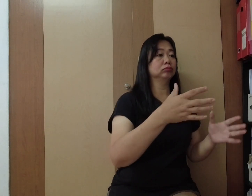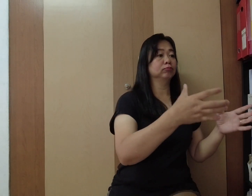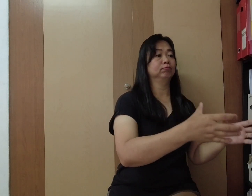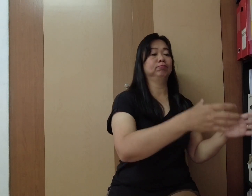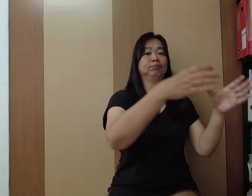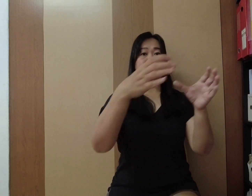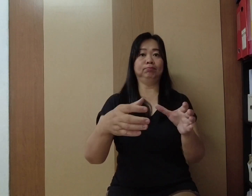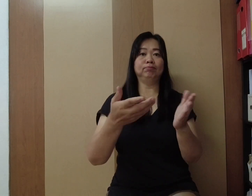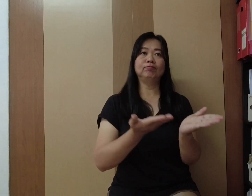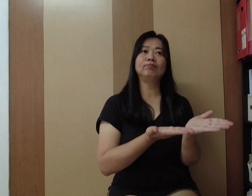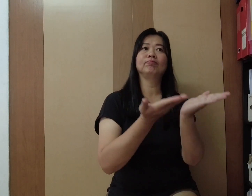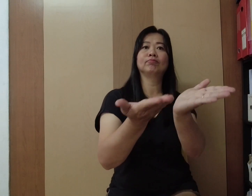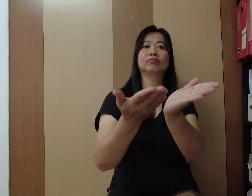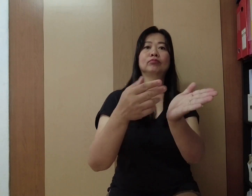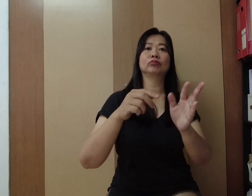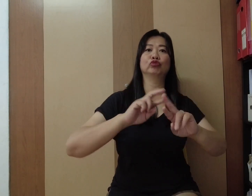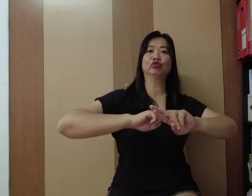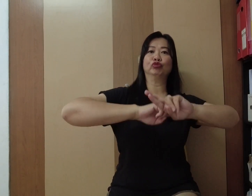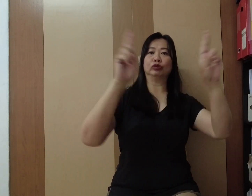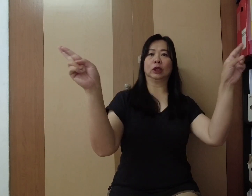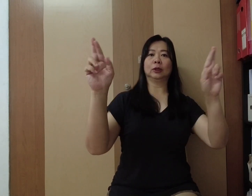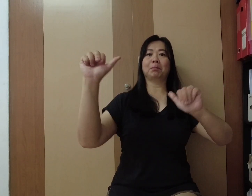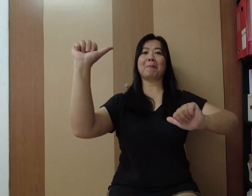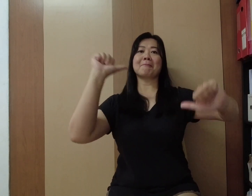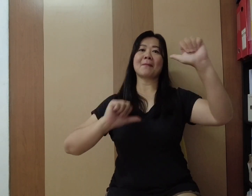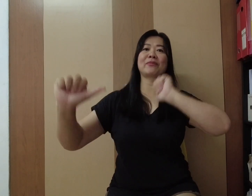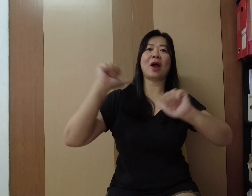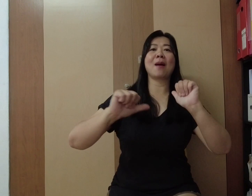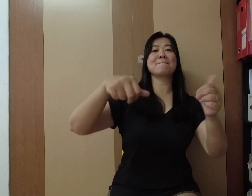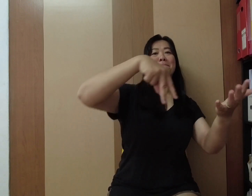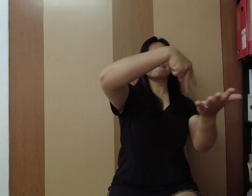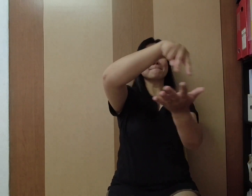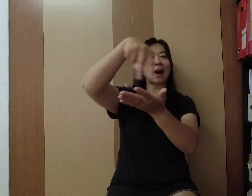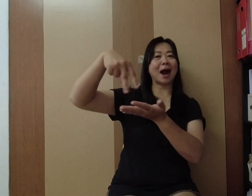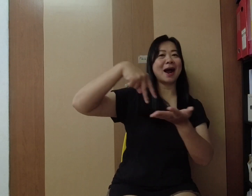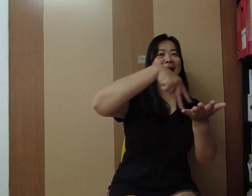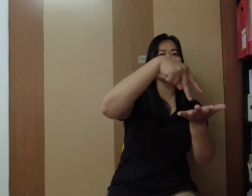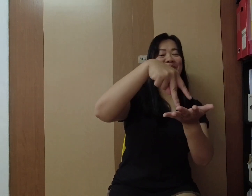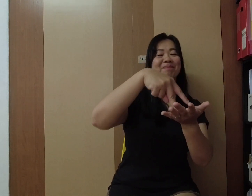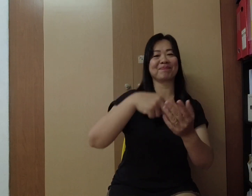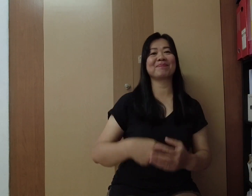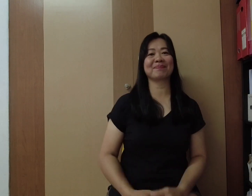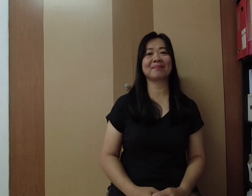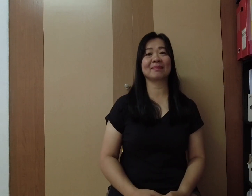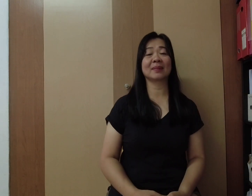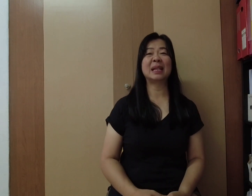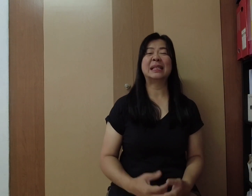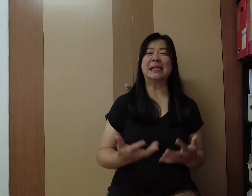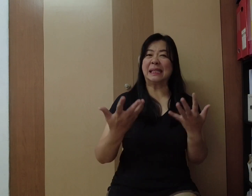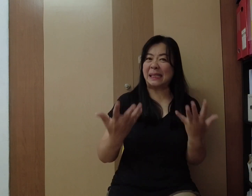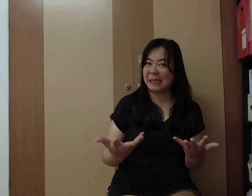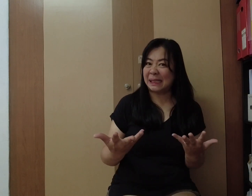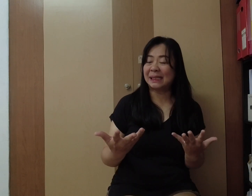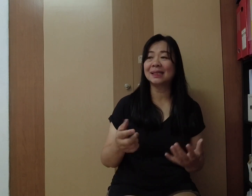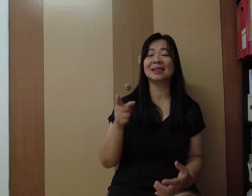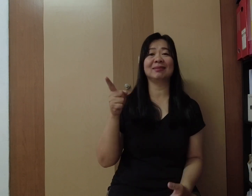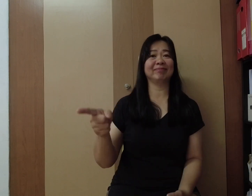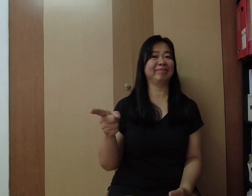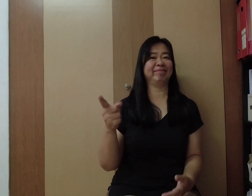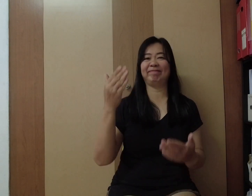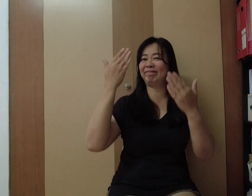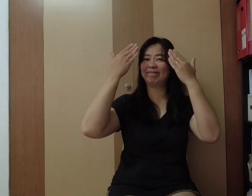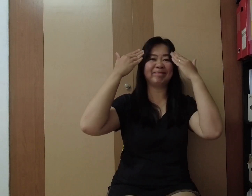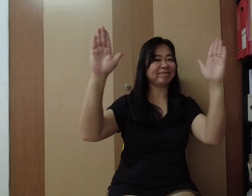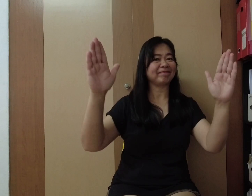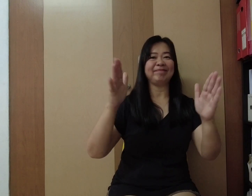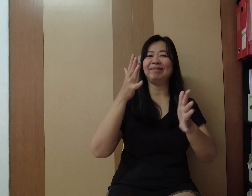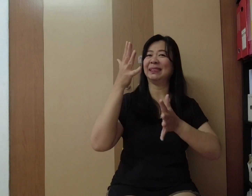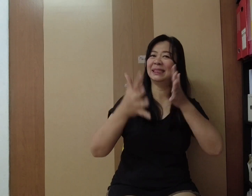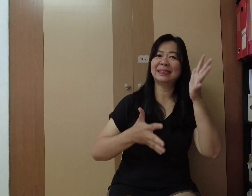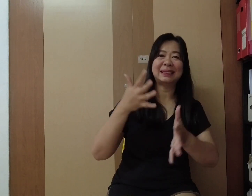performance. She was not fluent in sign language as she only